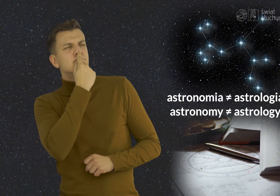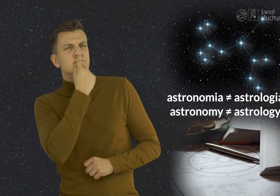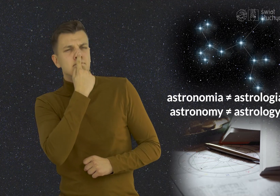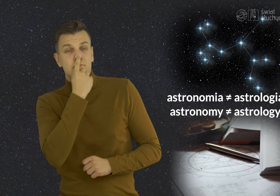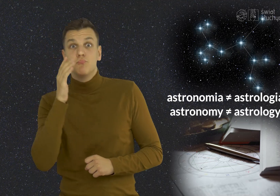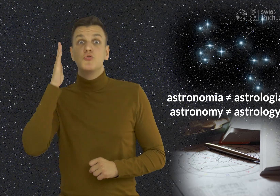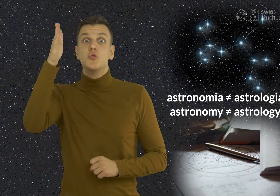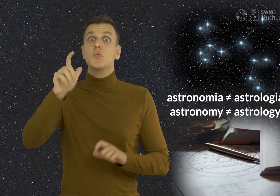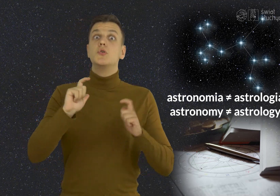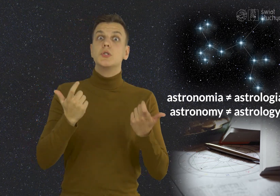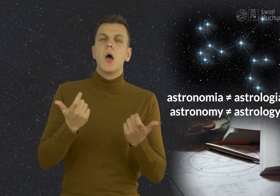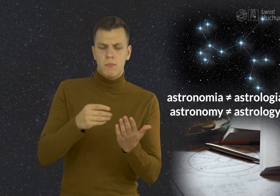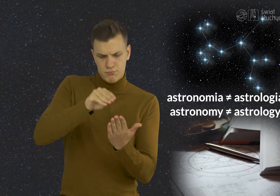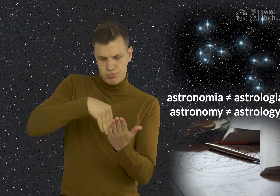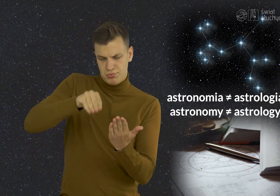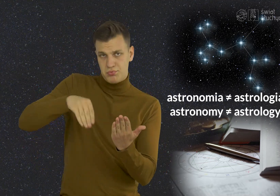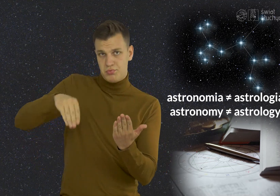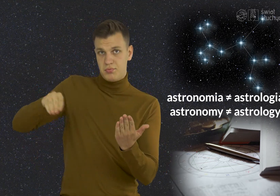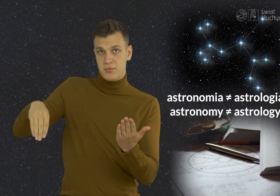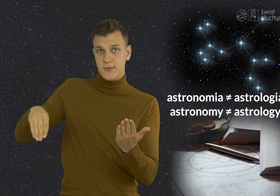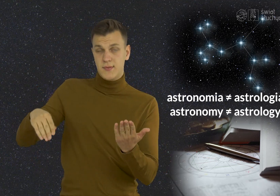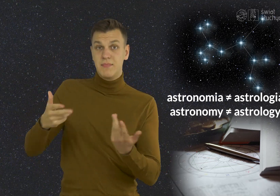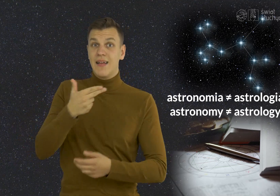that the position of the stars in the sky has an impact on human life.